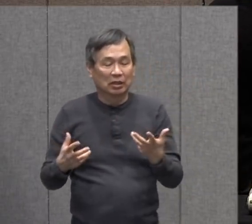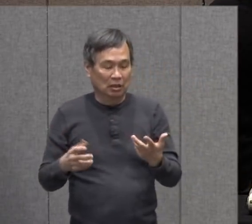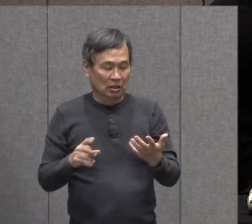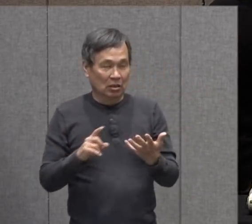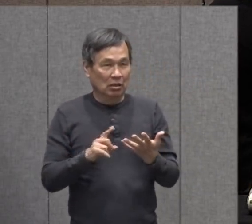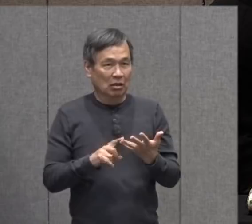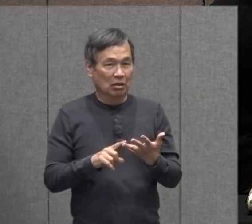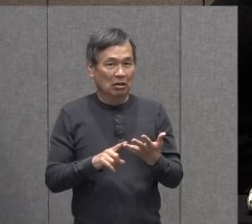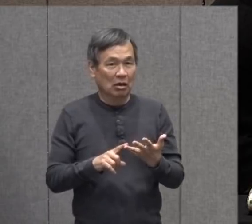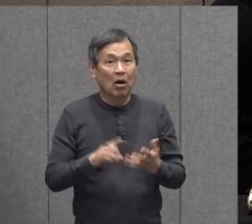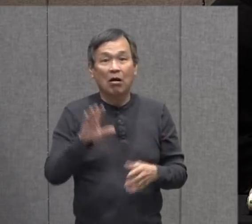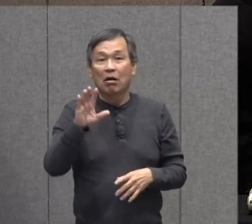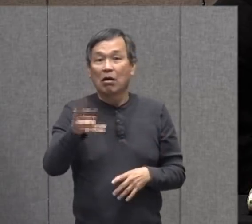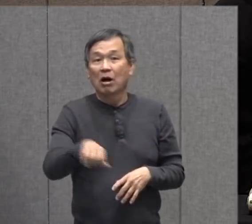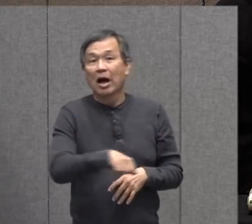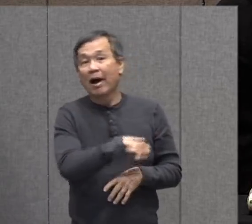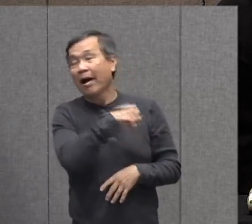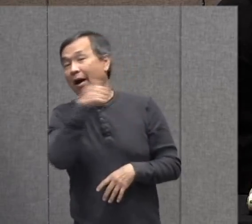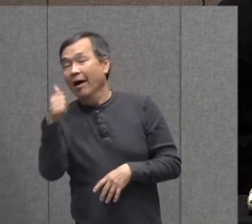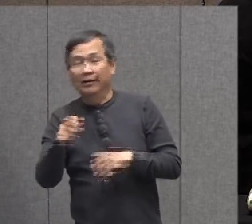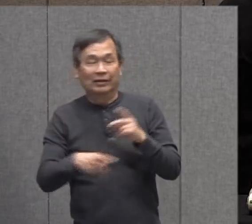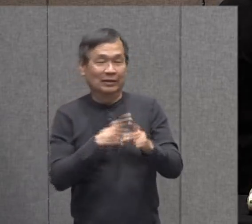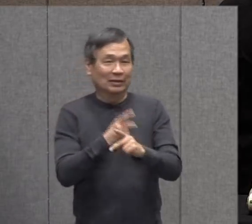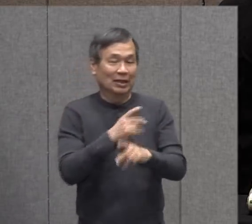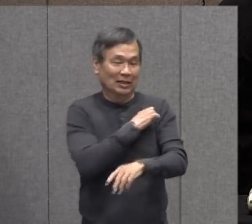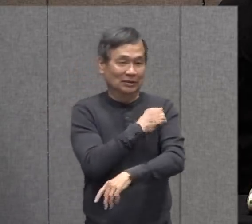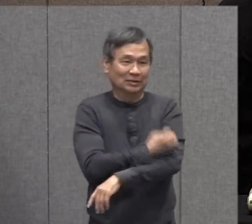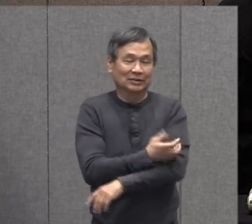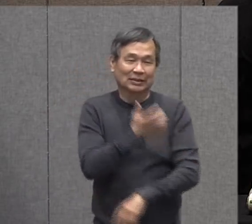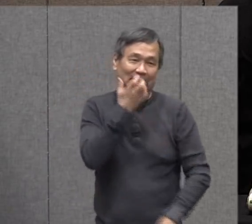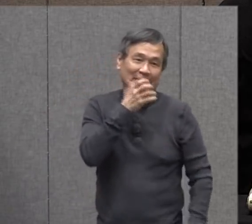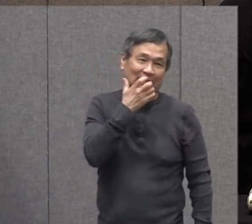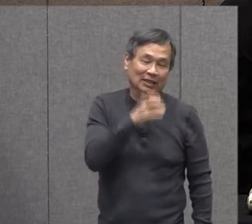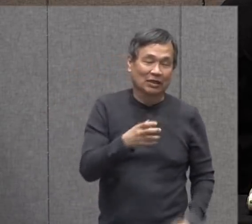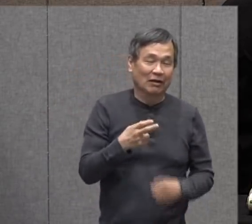or thermal energy and we use thermal energy